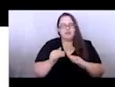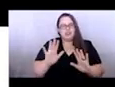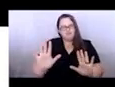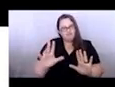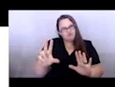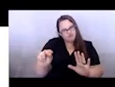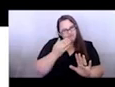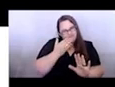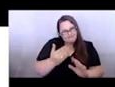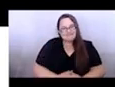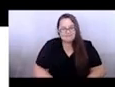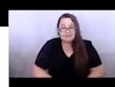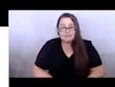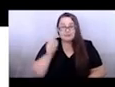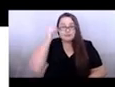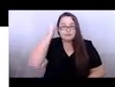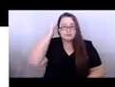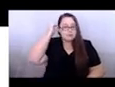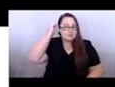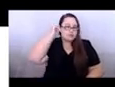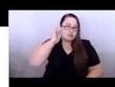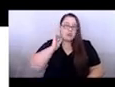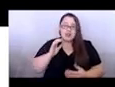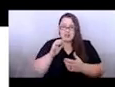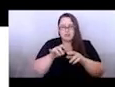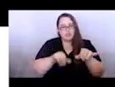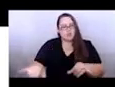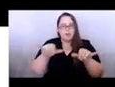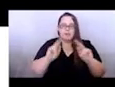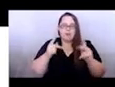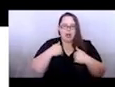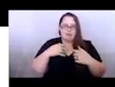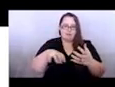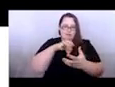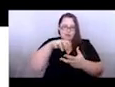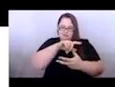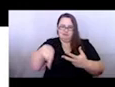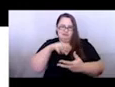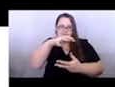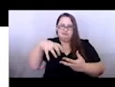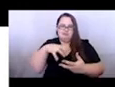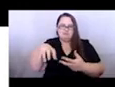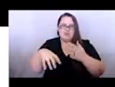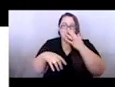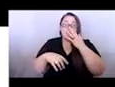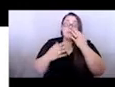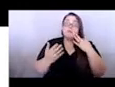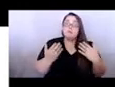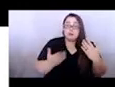So it is common for individuals to have a mixture of different boundary levels. For example, you may have rigid boundaries at work,